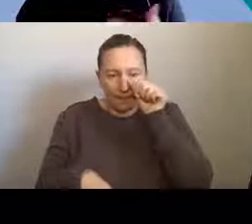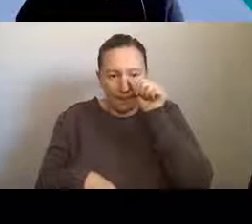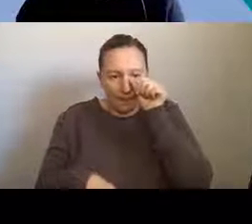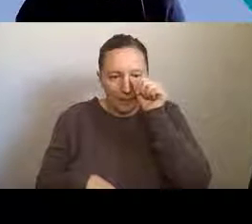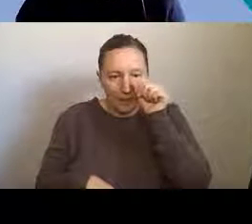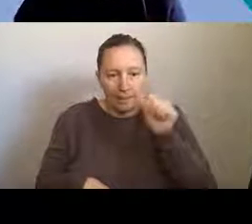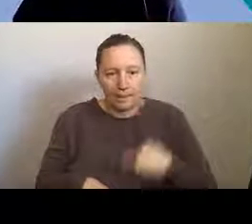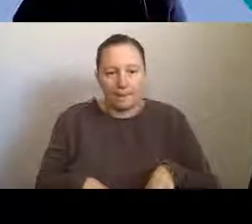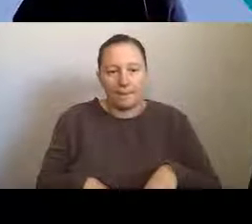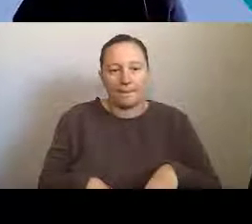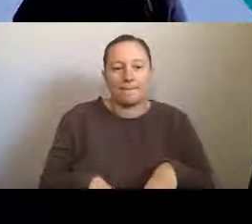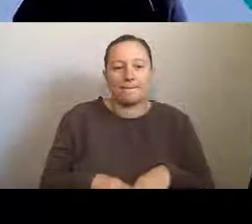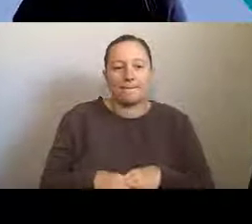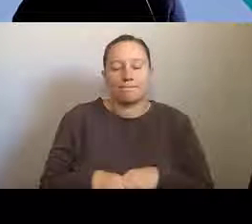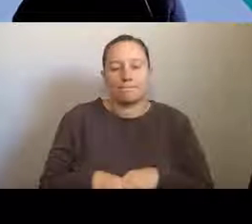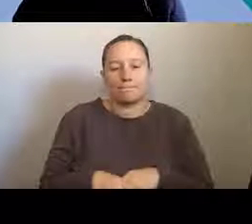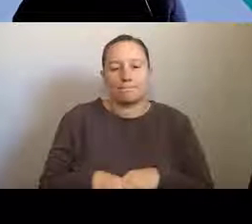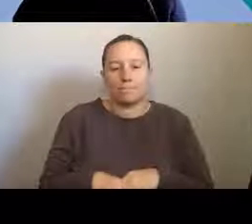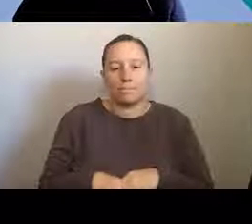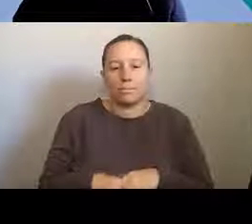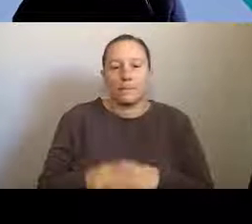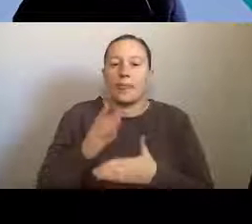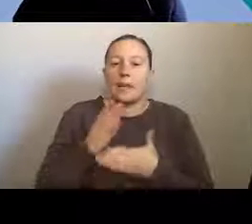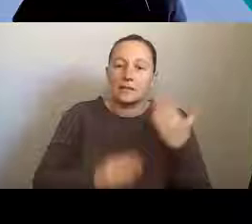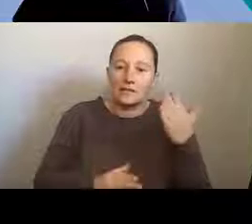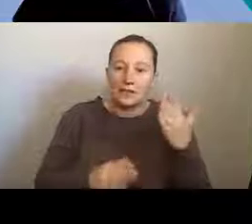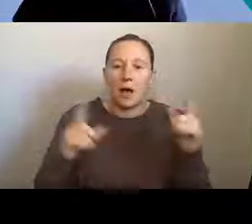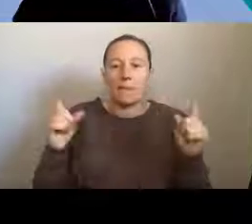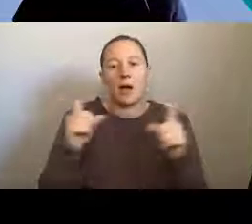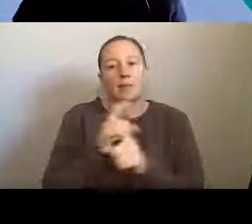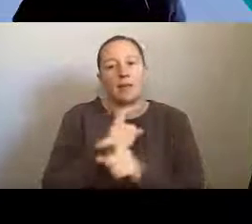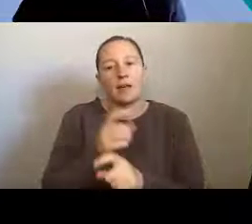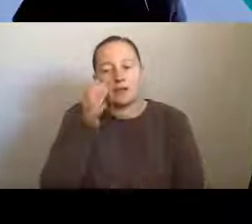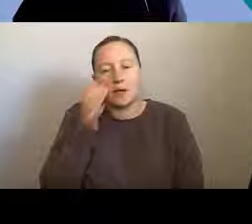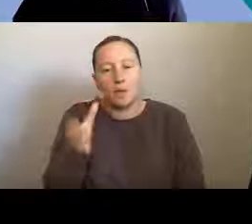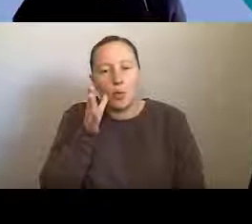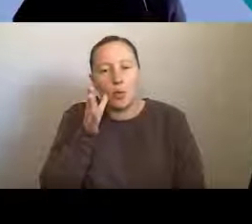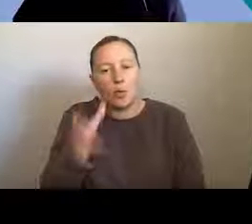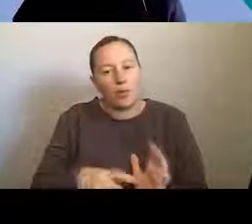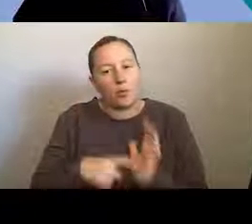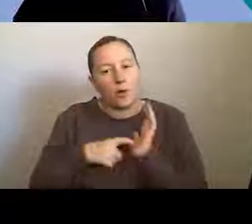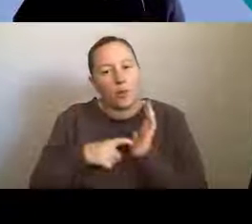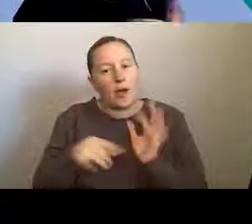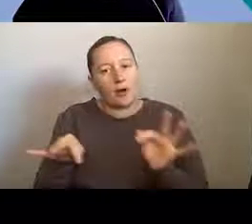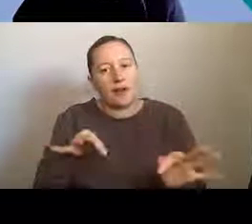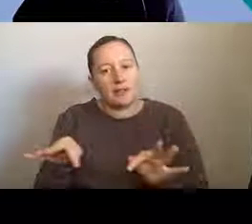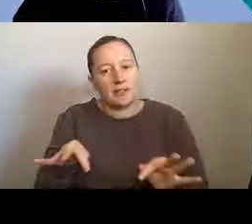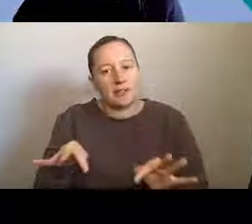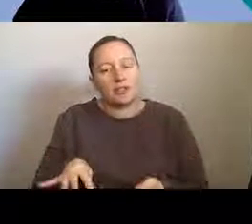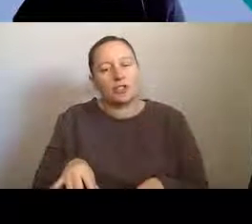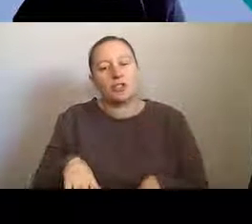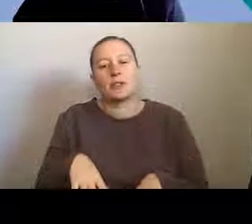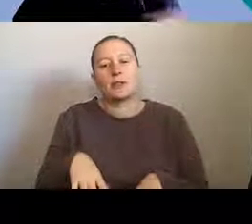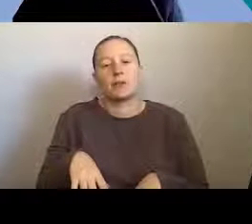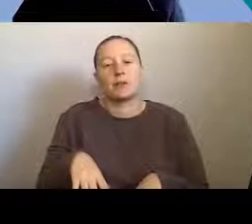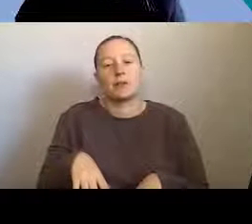Of course, some complex concepts will still require explanation, and so here you can think about breaking them up